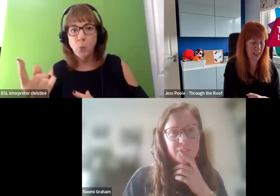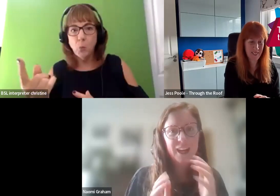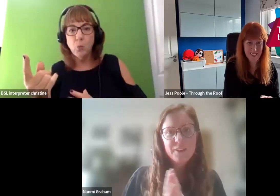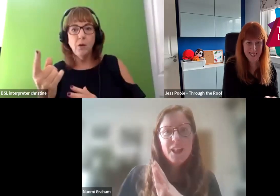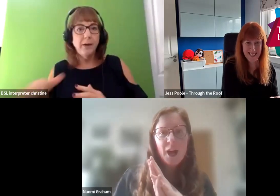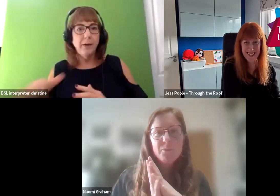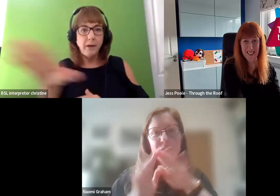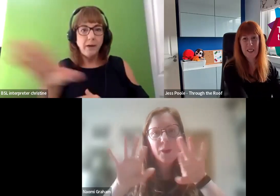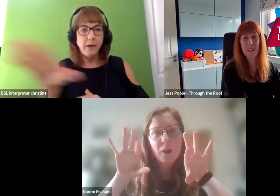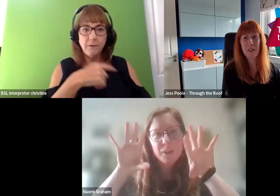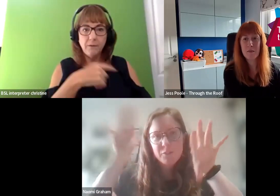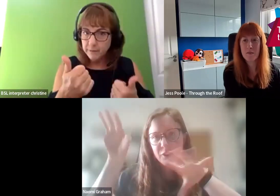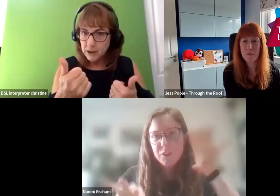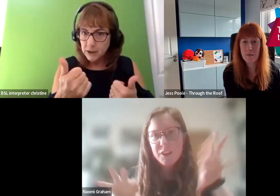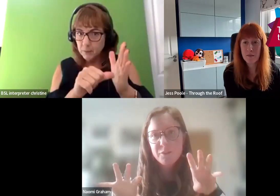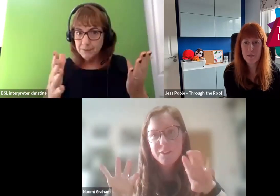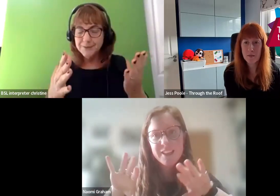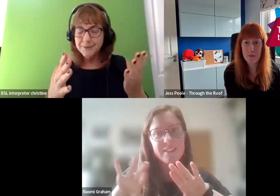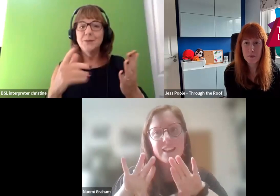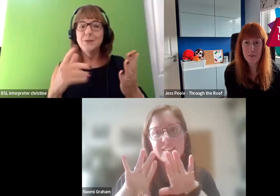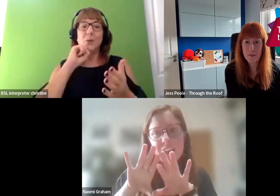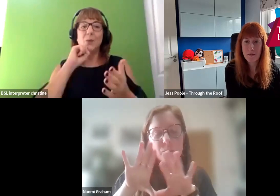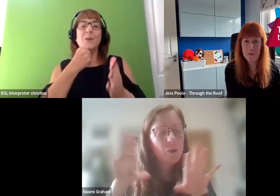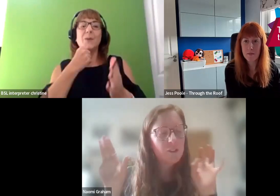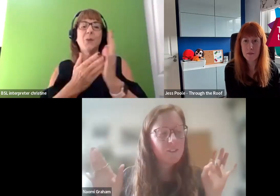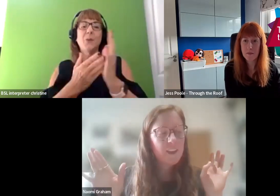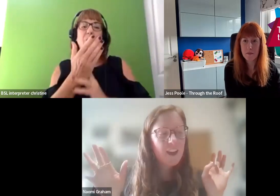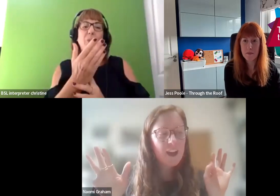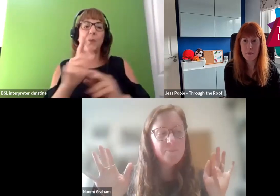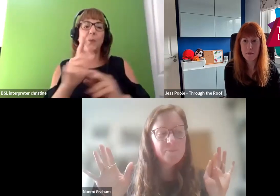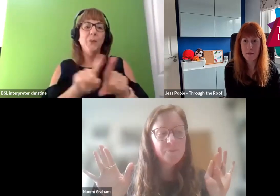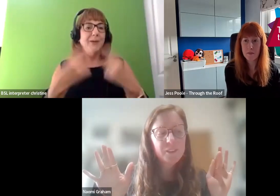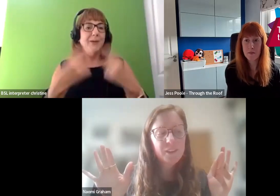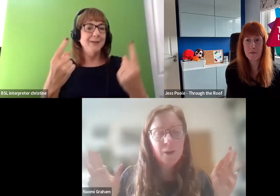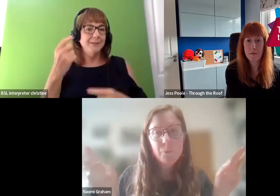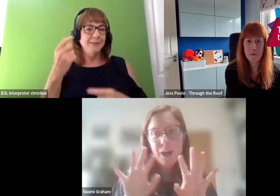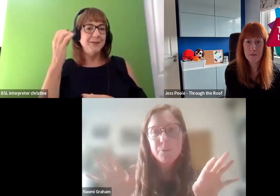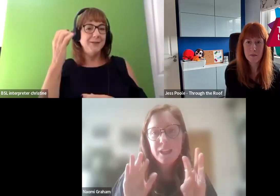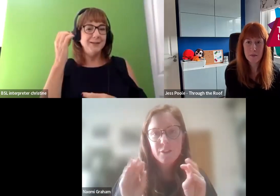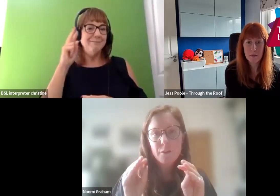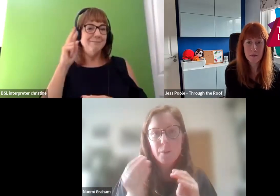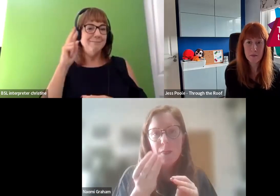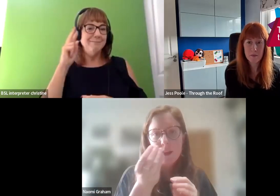Great, so I'm going to run through the different senses and what yeah what helps each of them, but